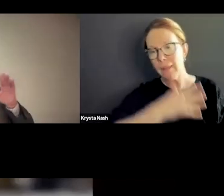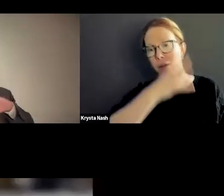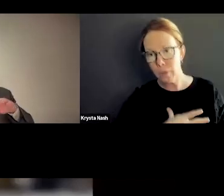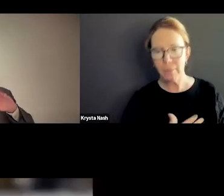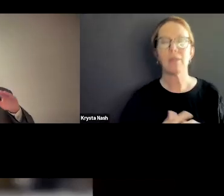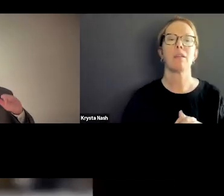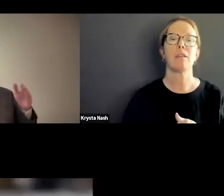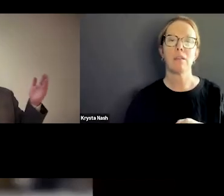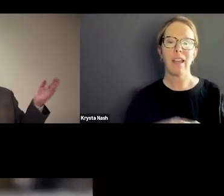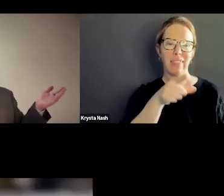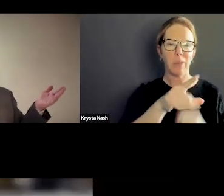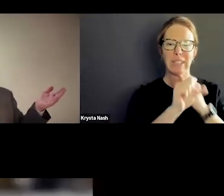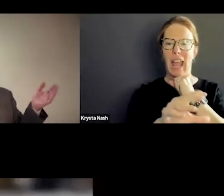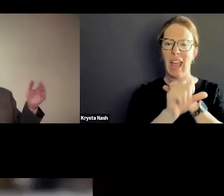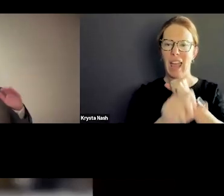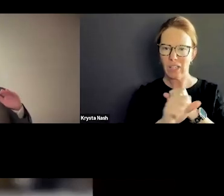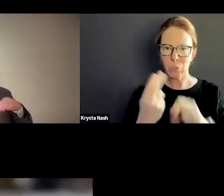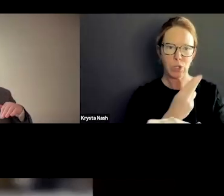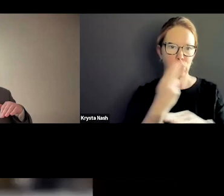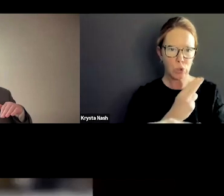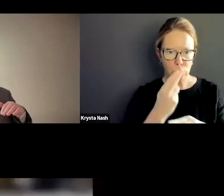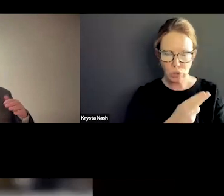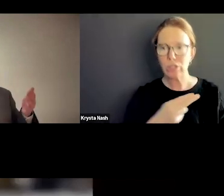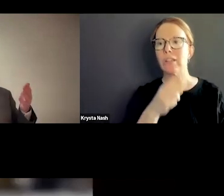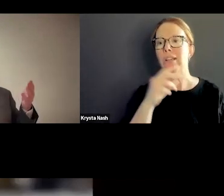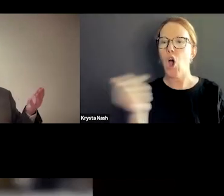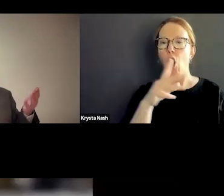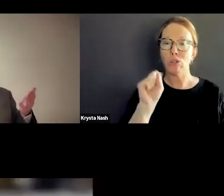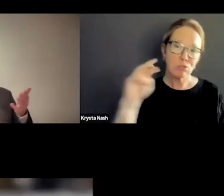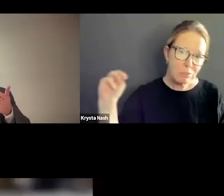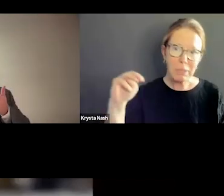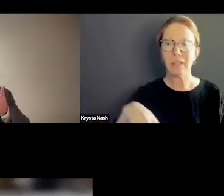This is an ad that we were using that social market. We used all social marketing so predominantly,